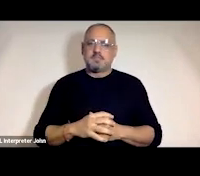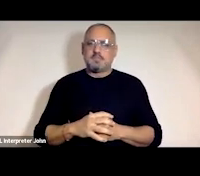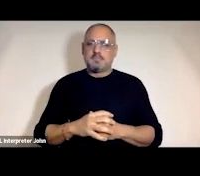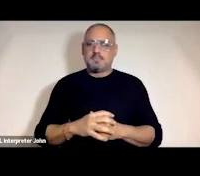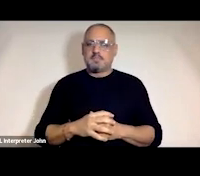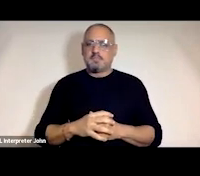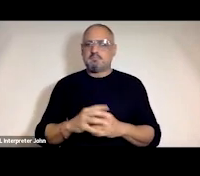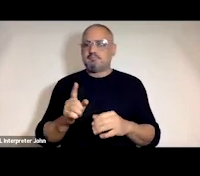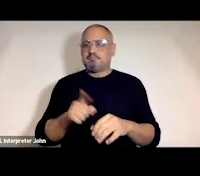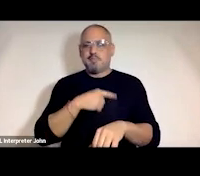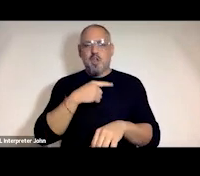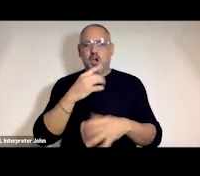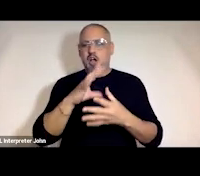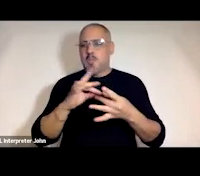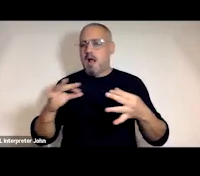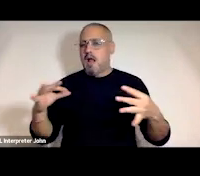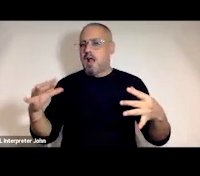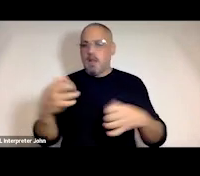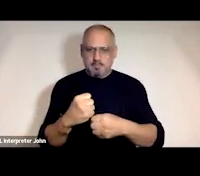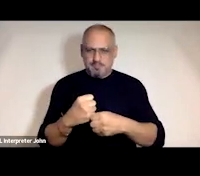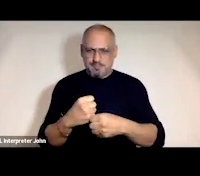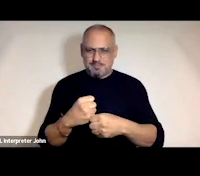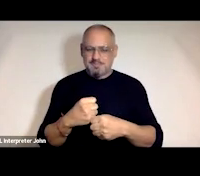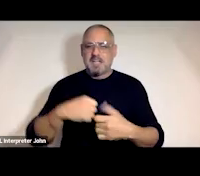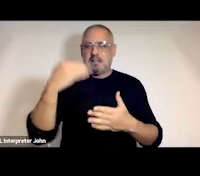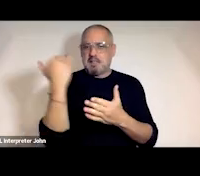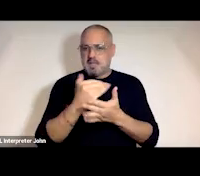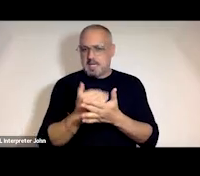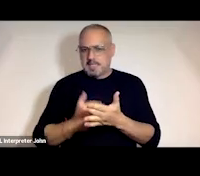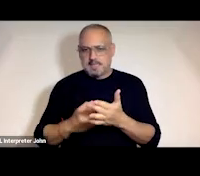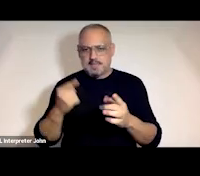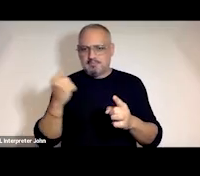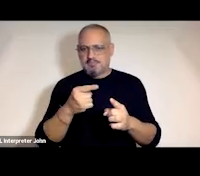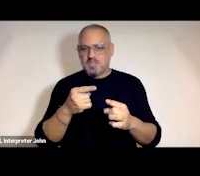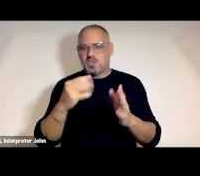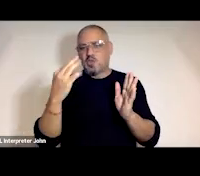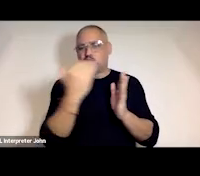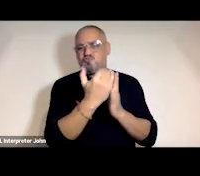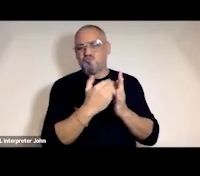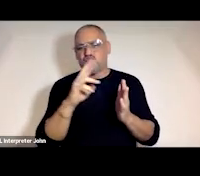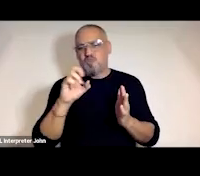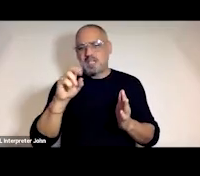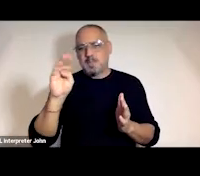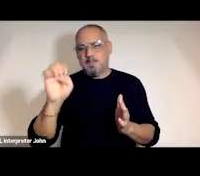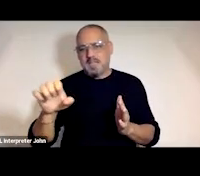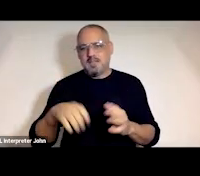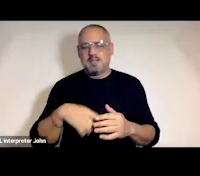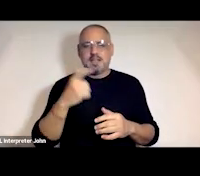Long story short, the listings is basically the recipe on what is needed for Social Security